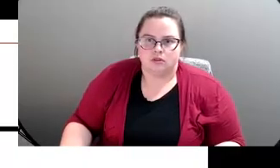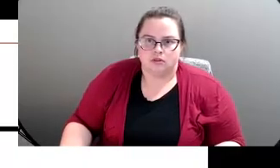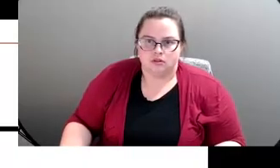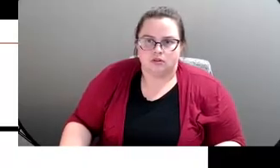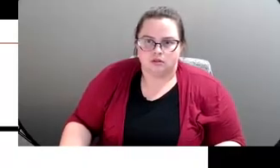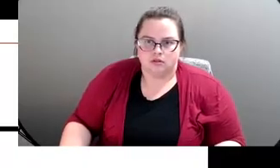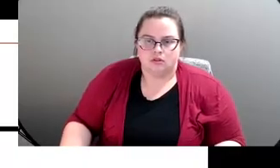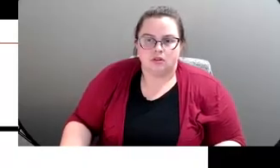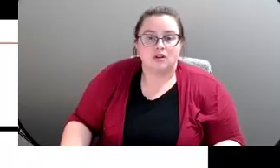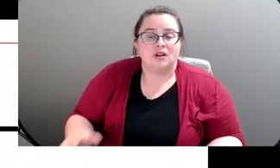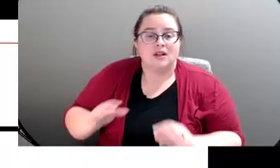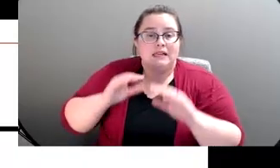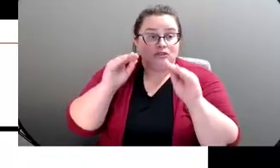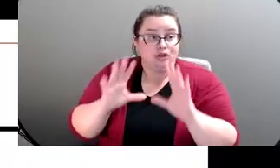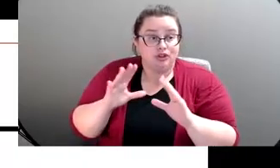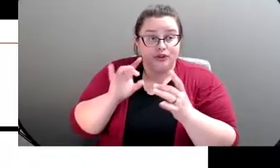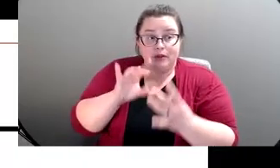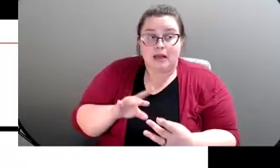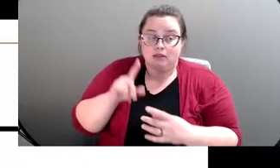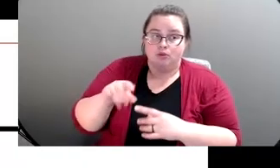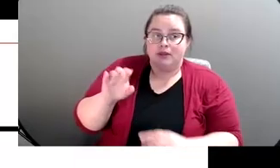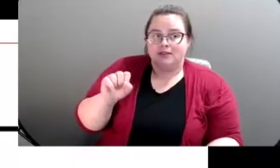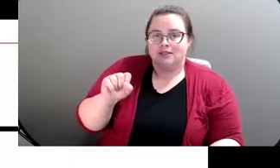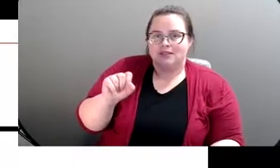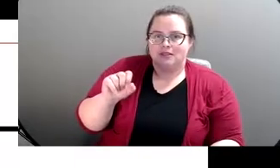So that means that it is about the content of your class.